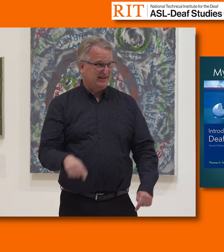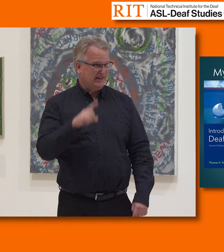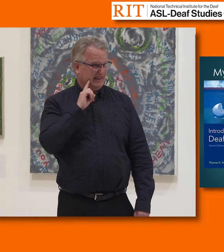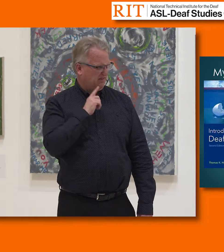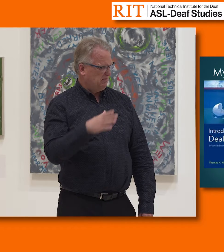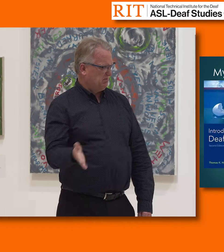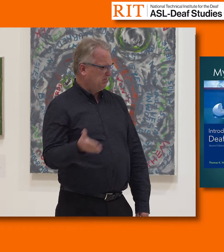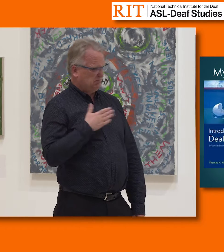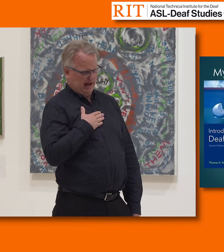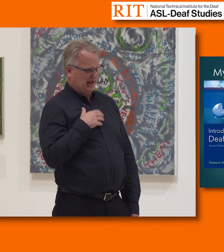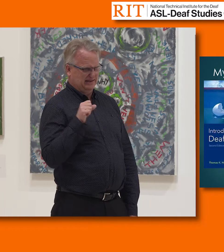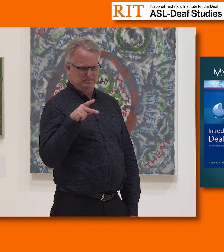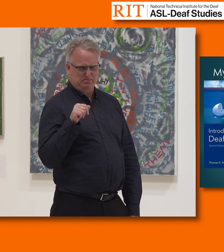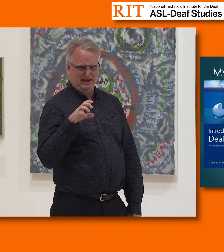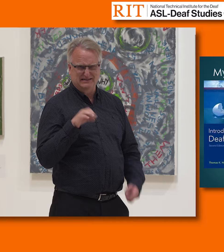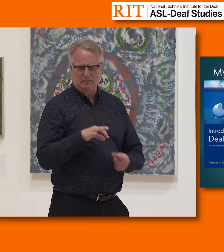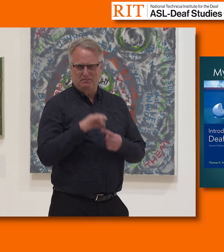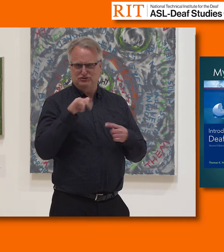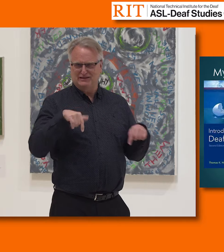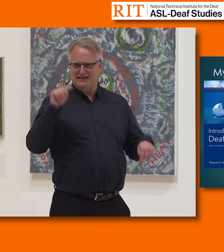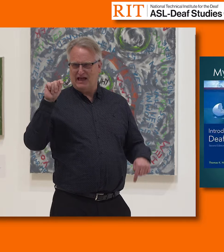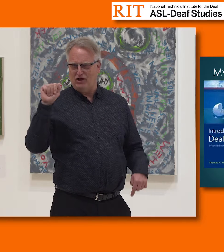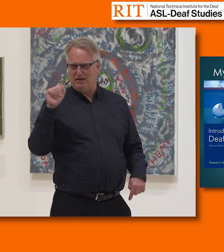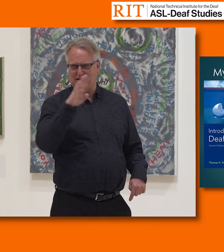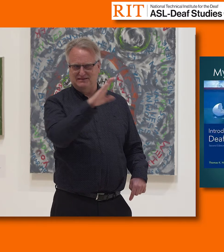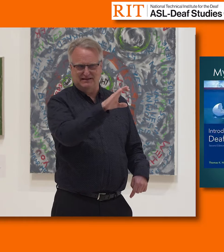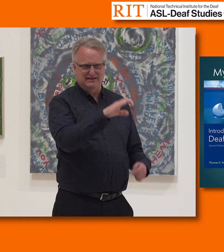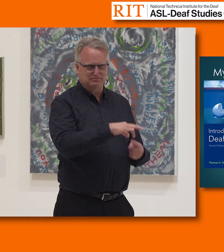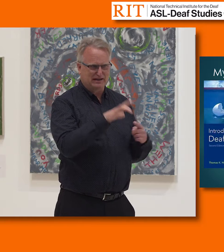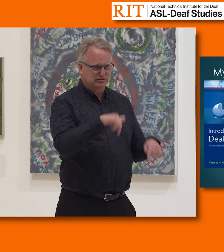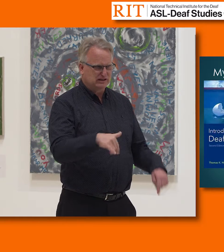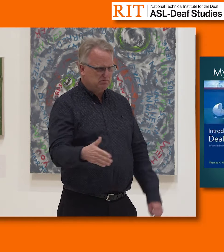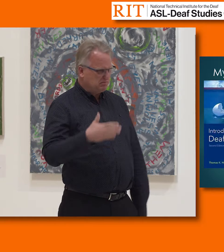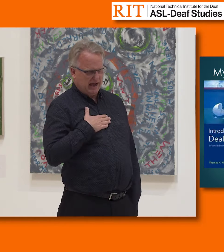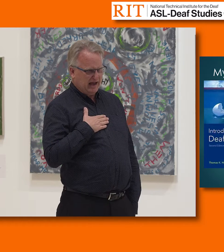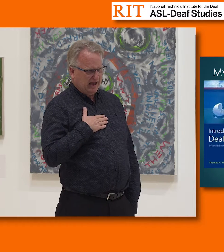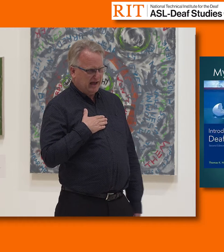Here at RIT/NTID, they say, "Well, "this is a special place.